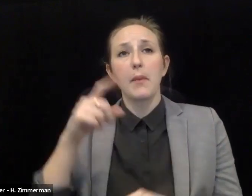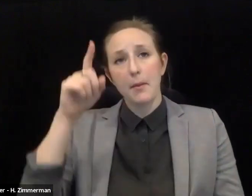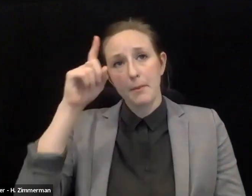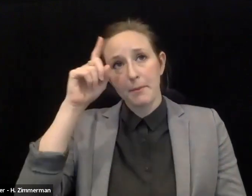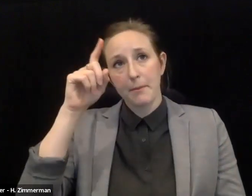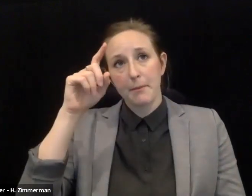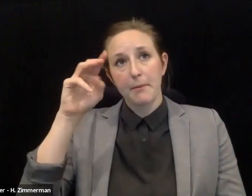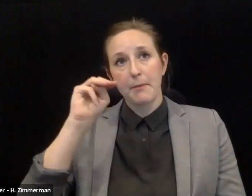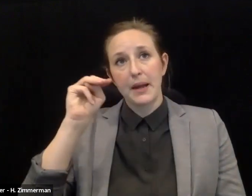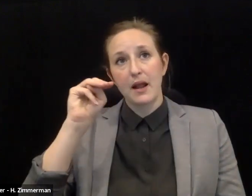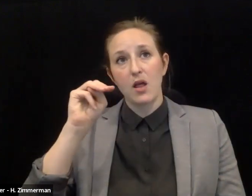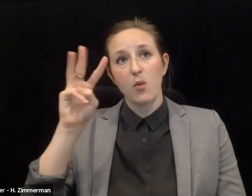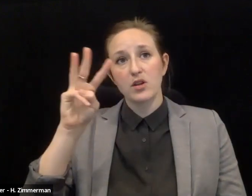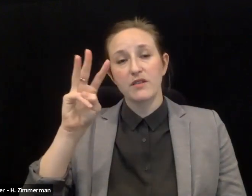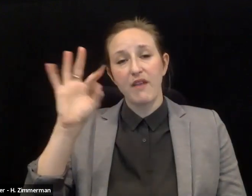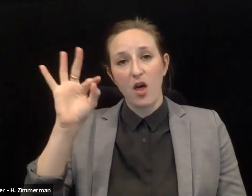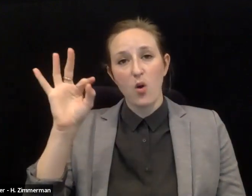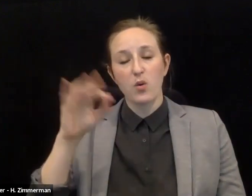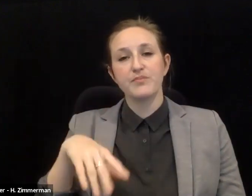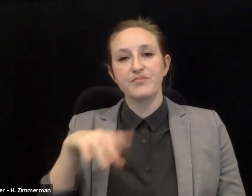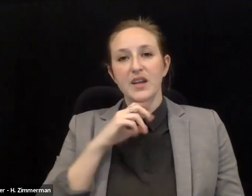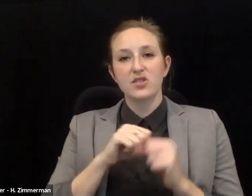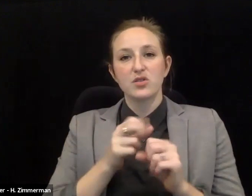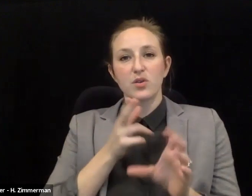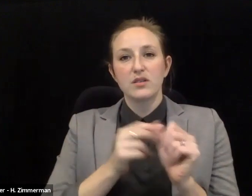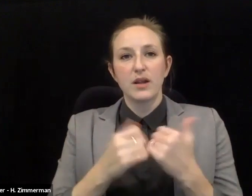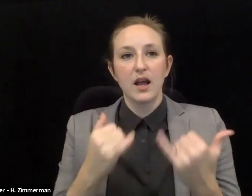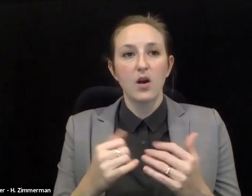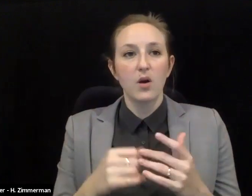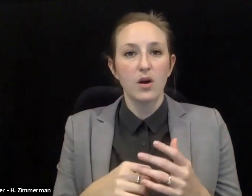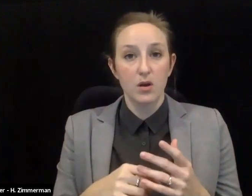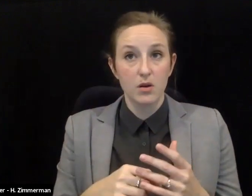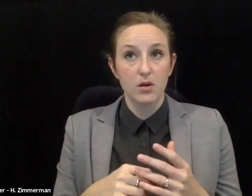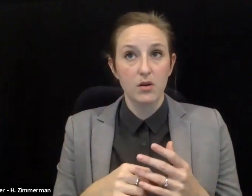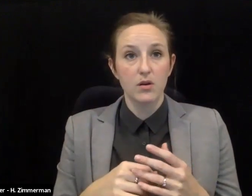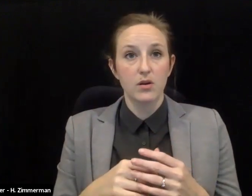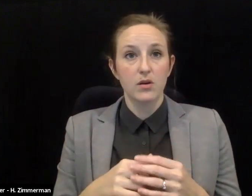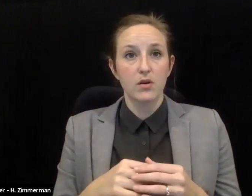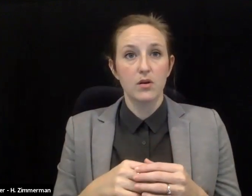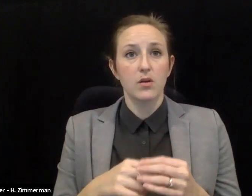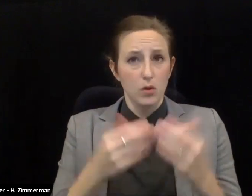joining us right now. Go ahead, Becca.